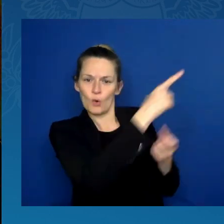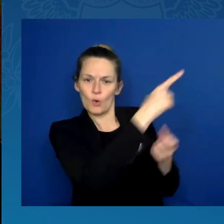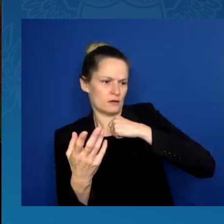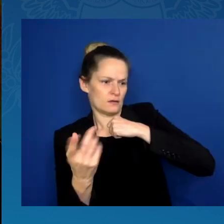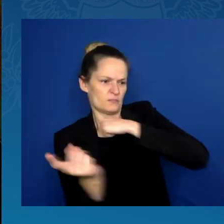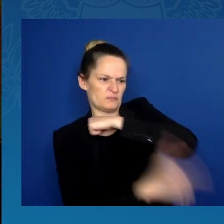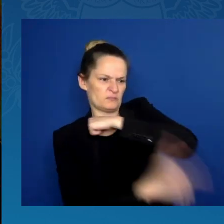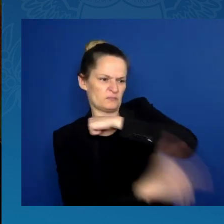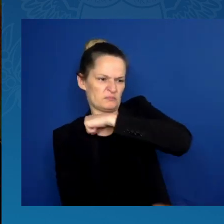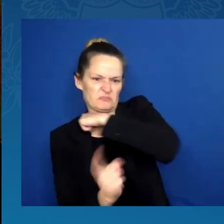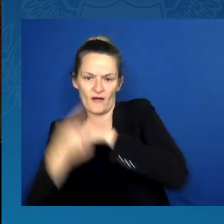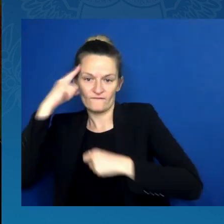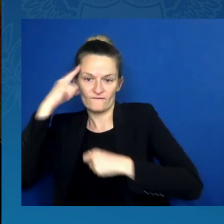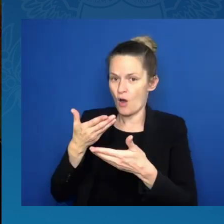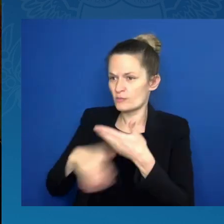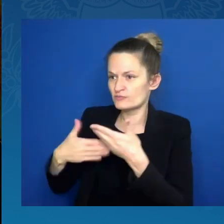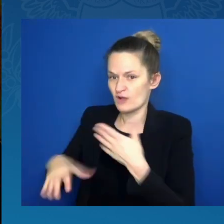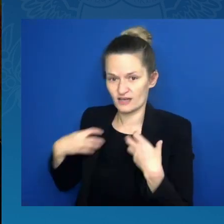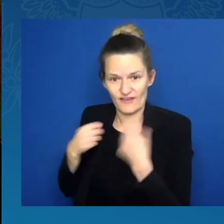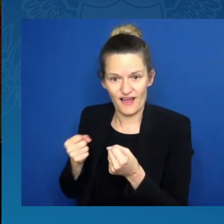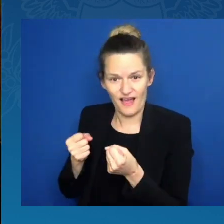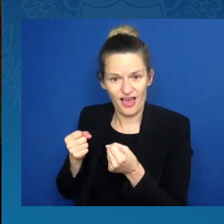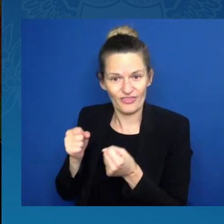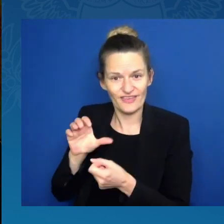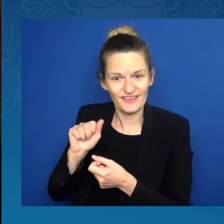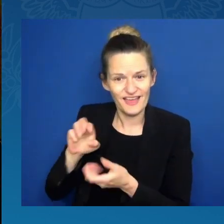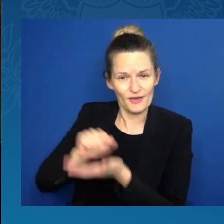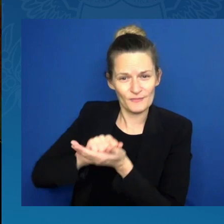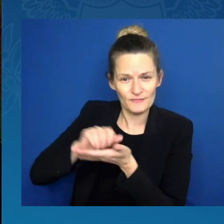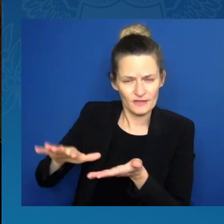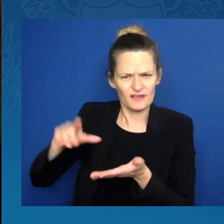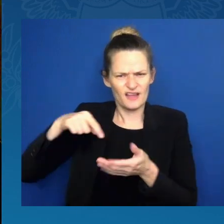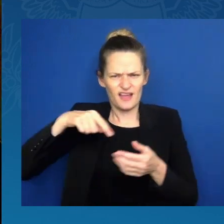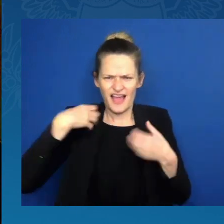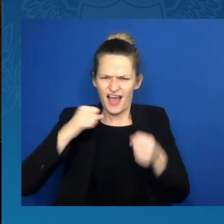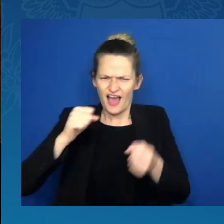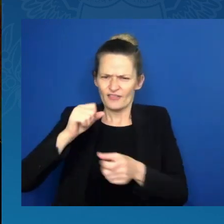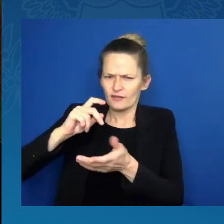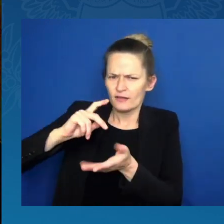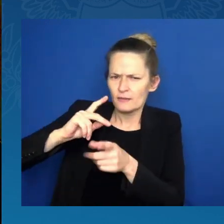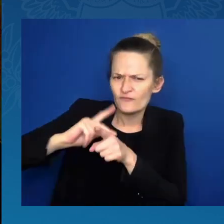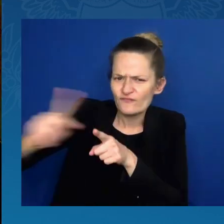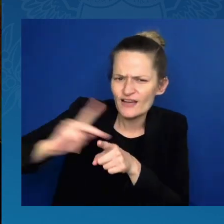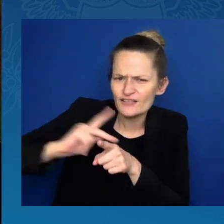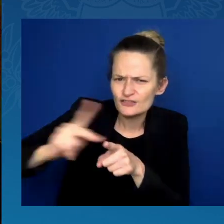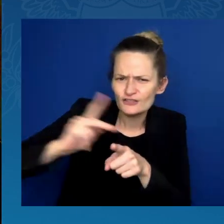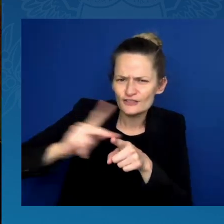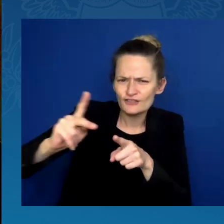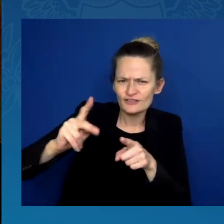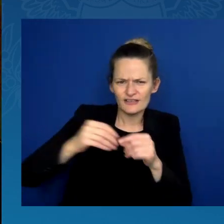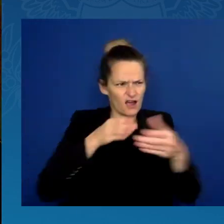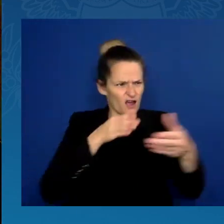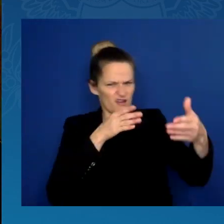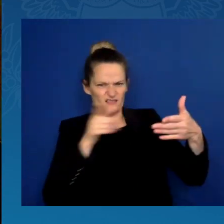from punitive action taken against them in other states. The governor has done this by executive order, but state legislators